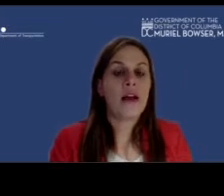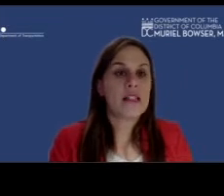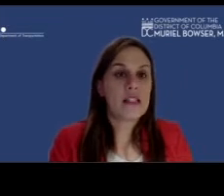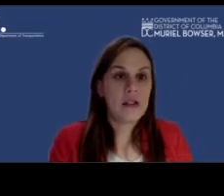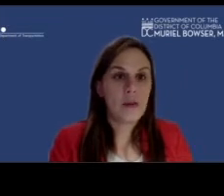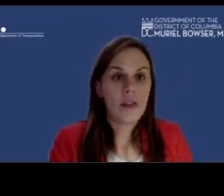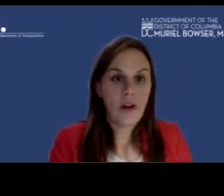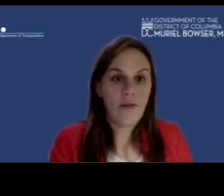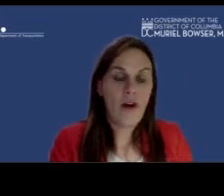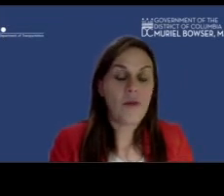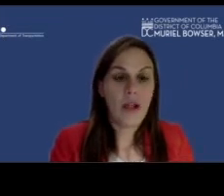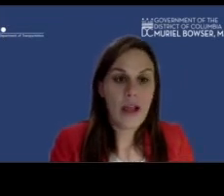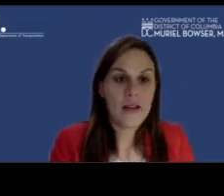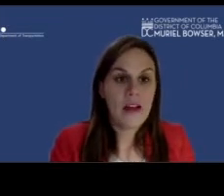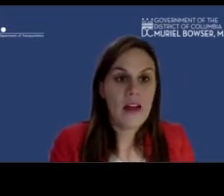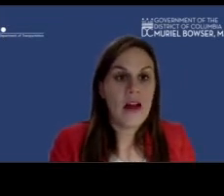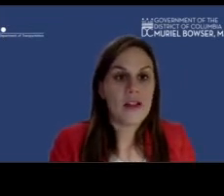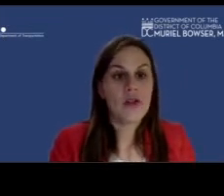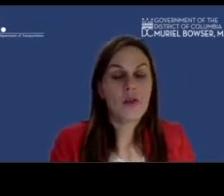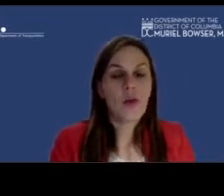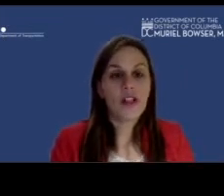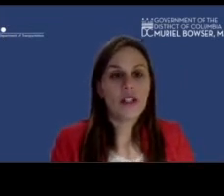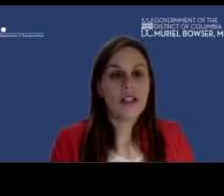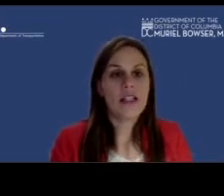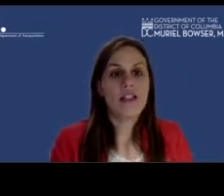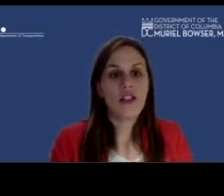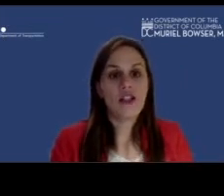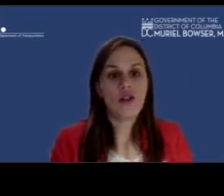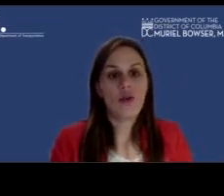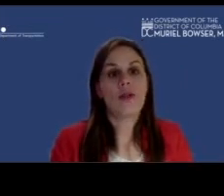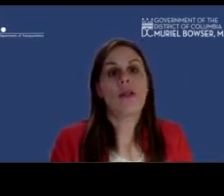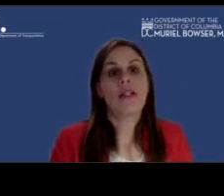uh consistent with the la font plan so this project in addition to what's being